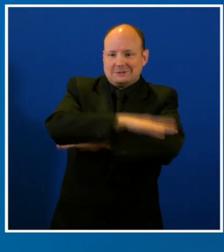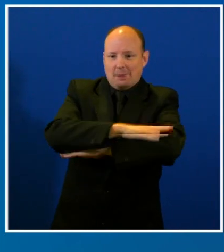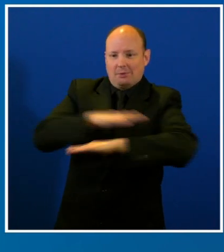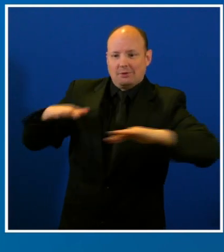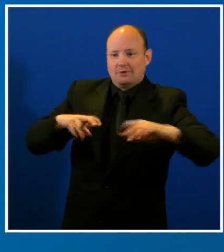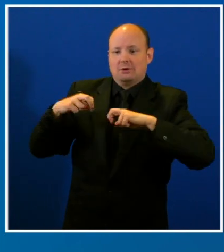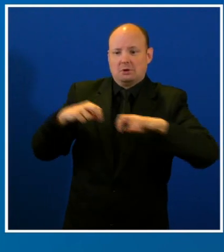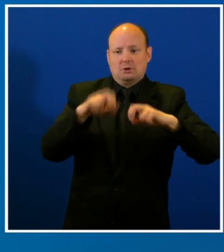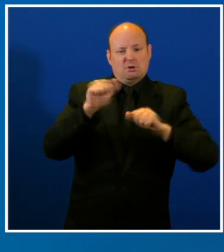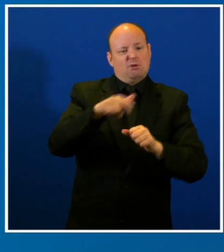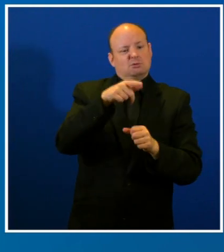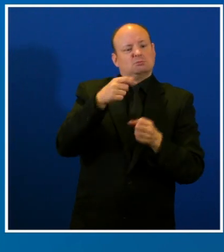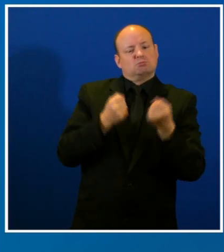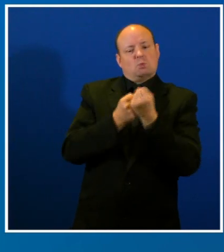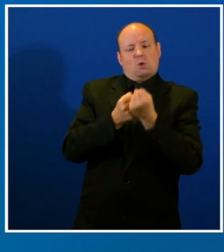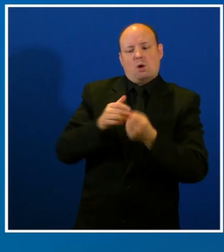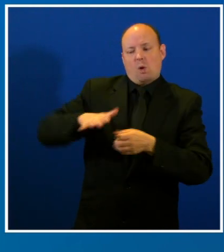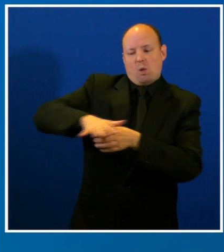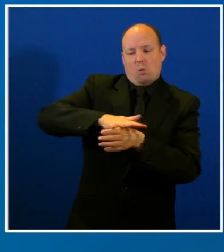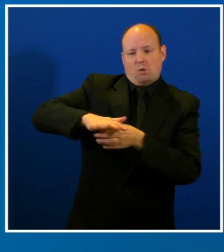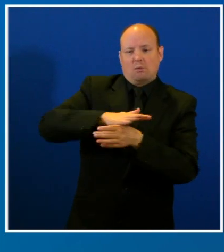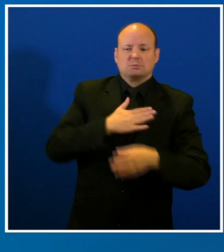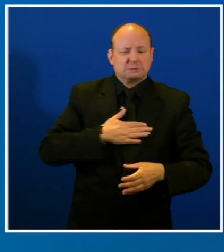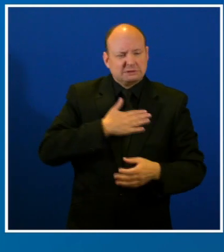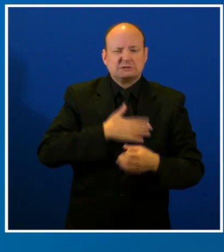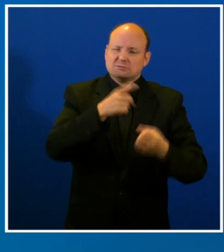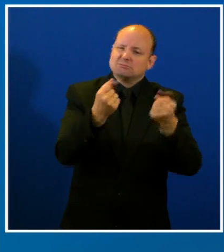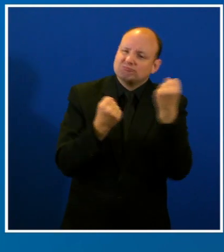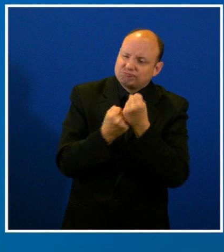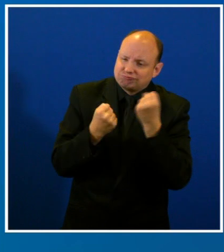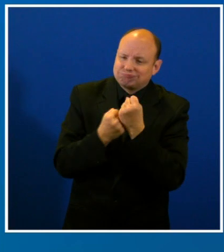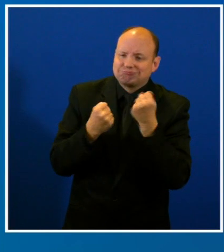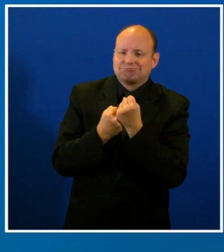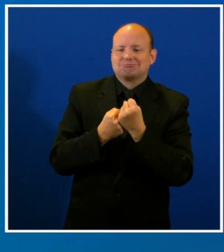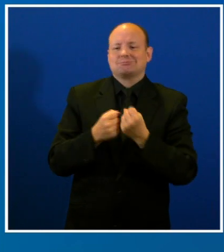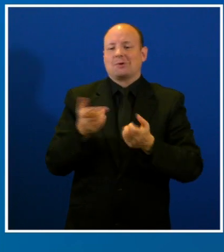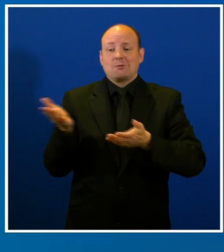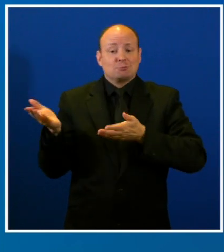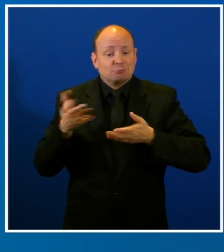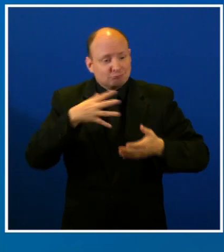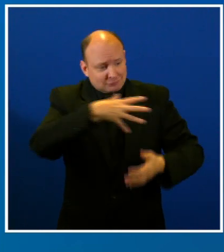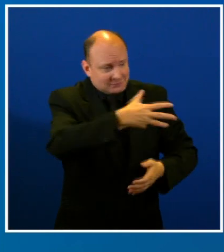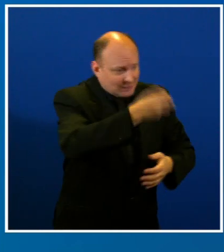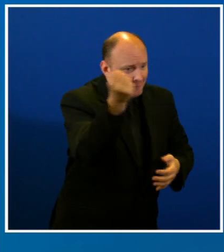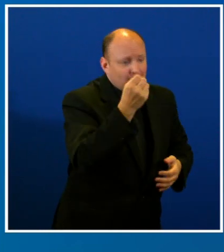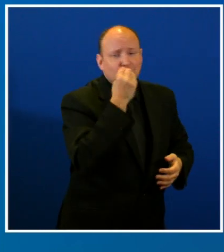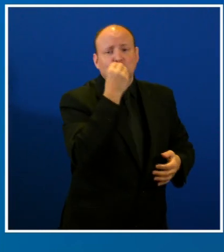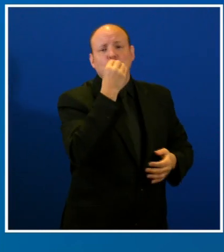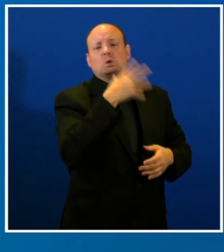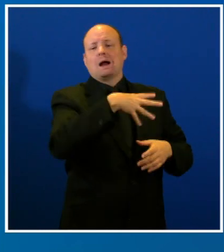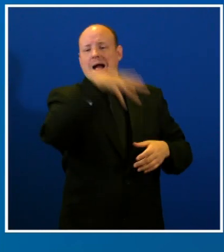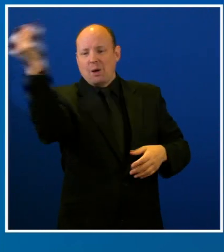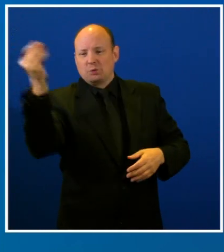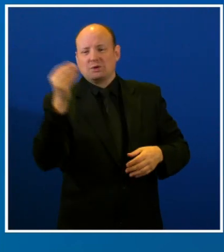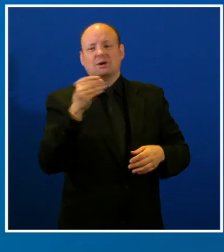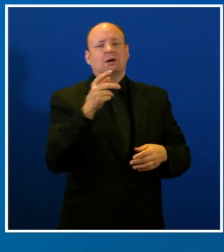possible during this holiday season, take out orders or delivery, tip generously, take advantage of outdoor city